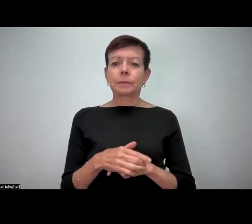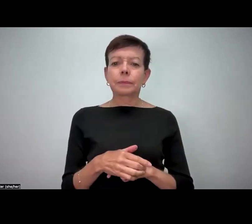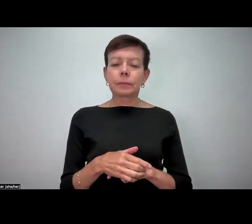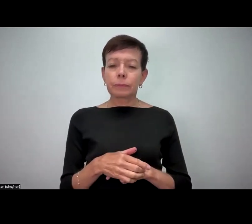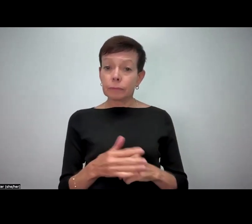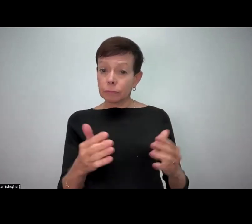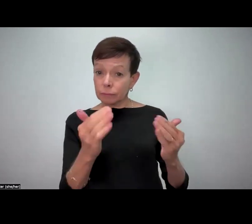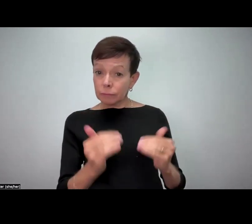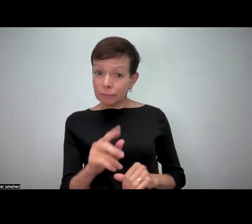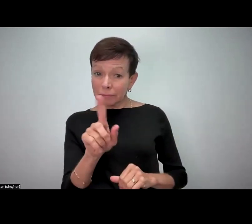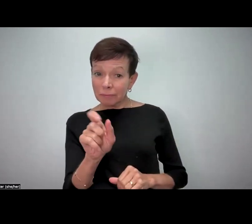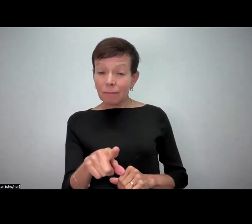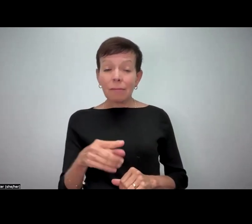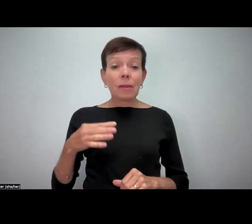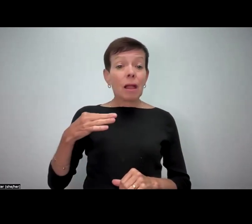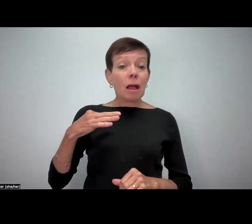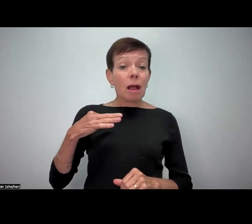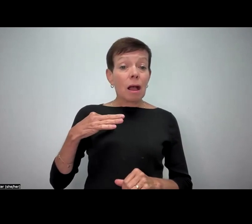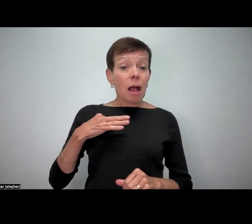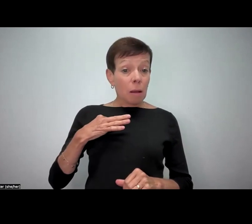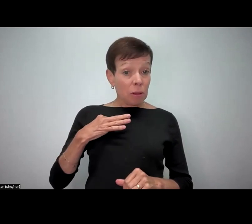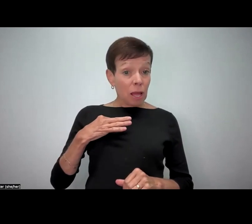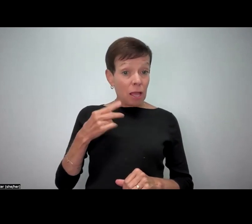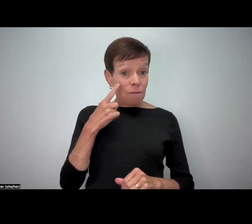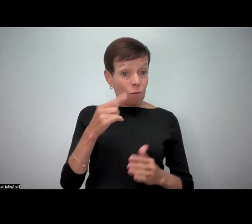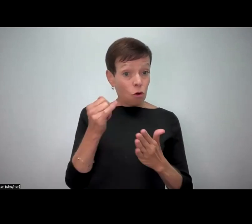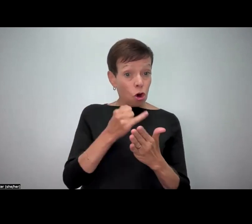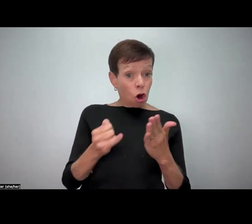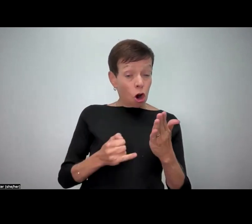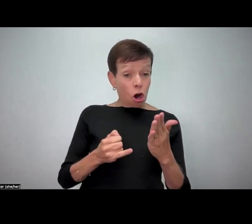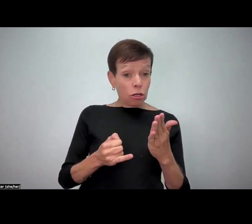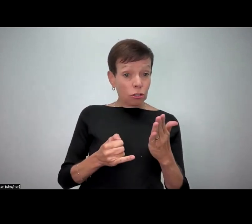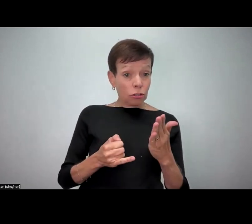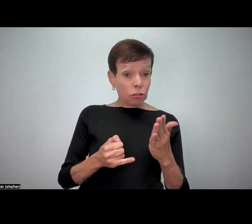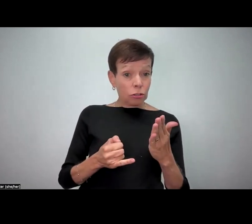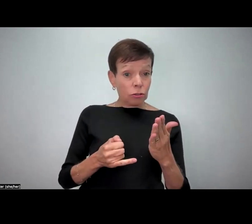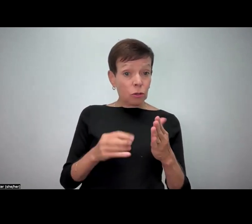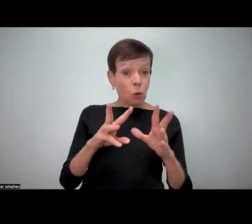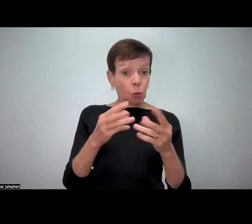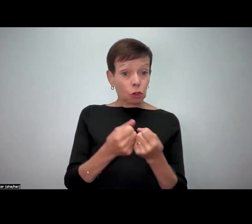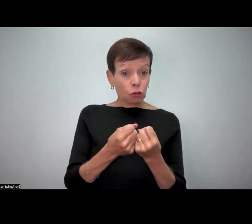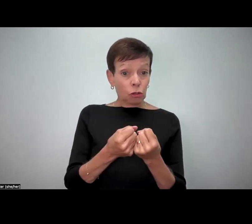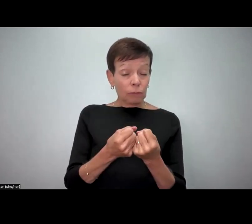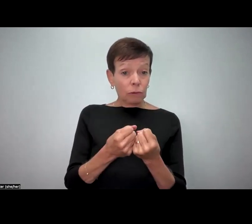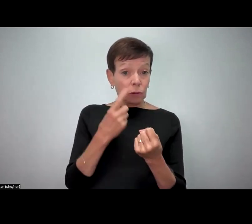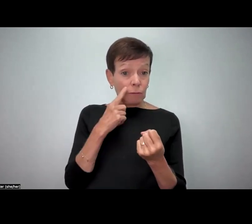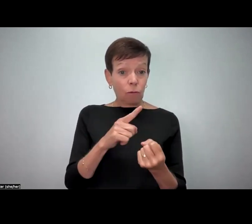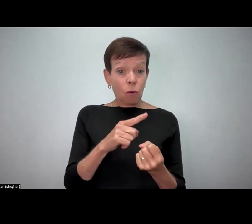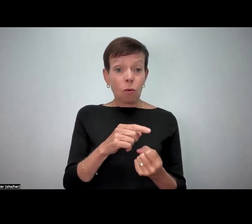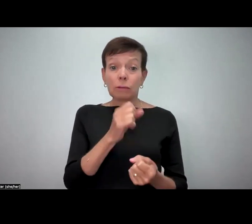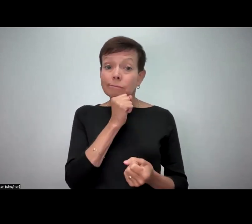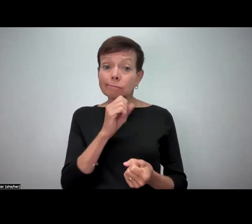for seniors? You as an artist cannot apply for this grant. It has to be a community group or